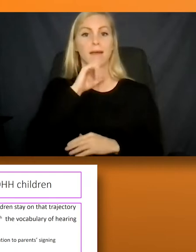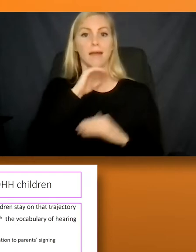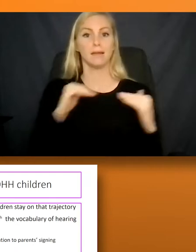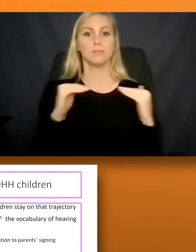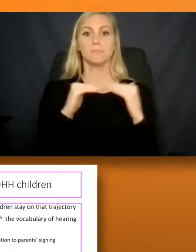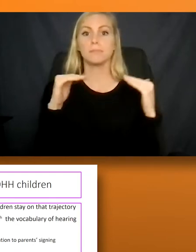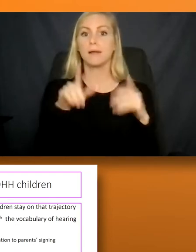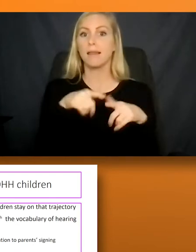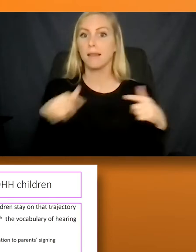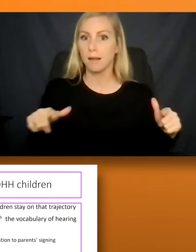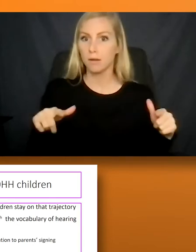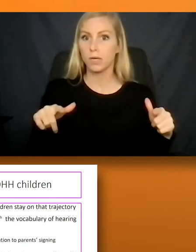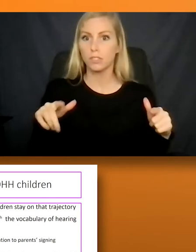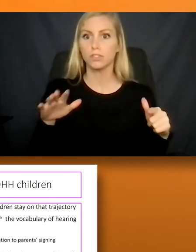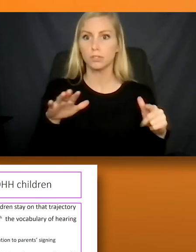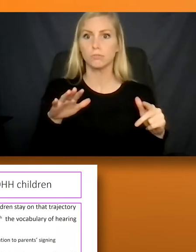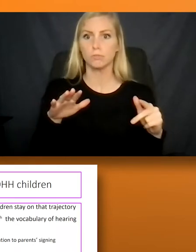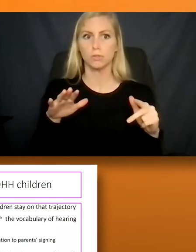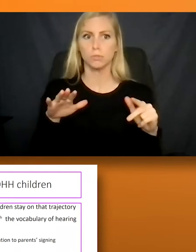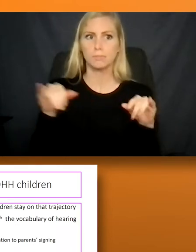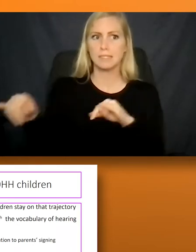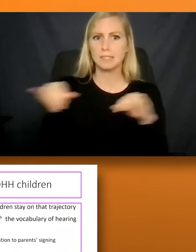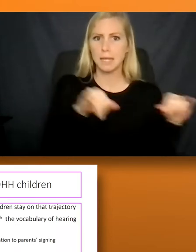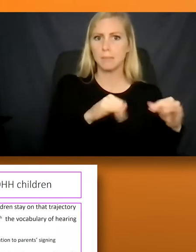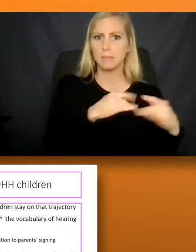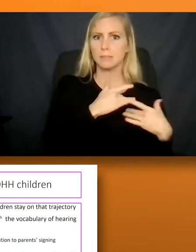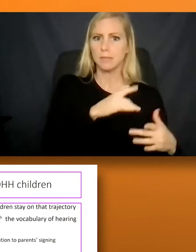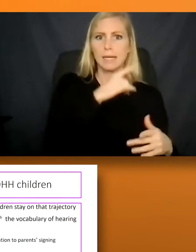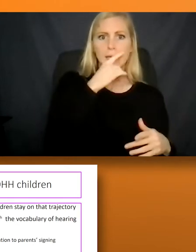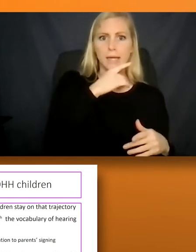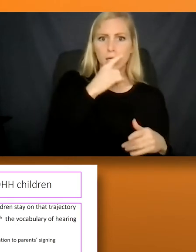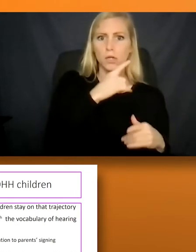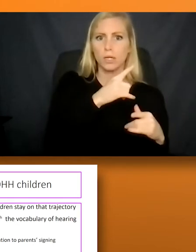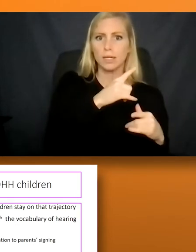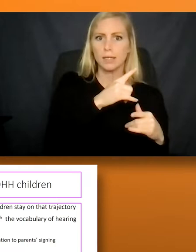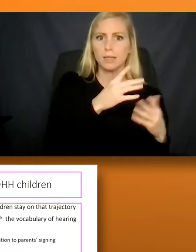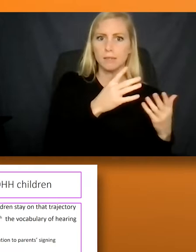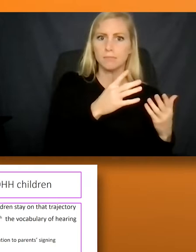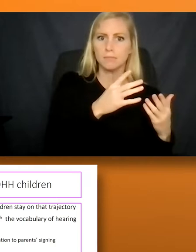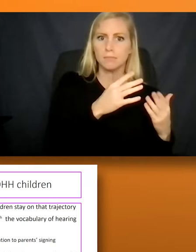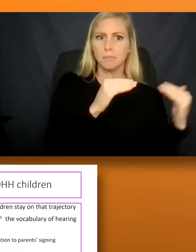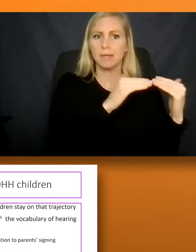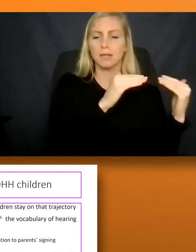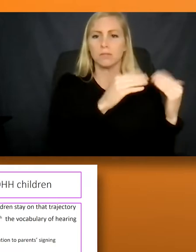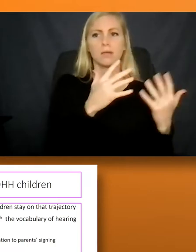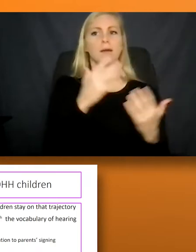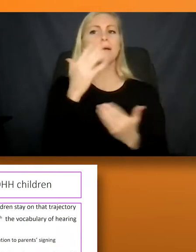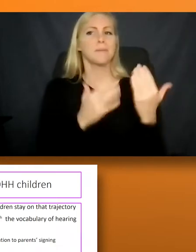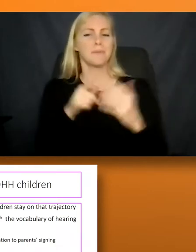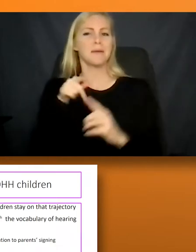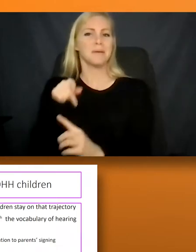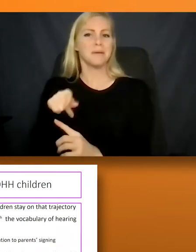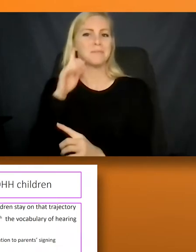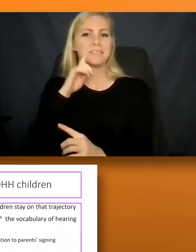or age-equivalent language to their typical hearing peers, they might still experience this fall off